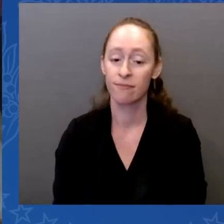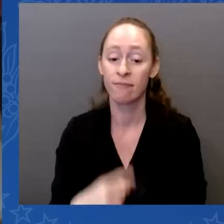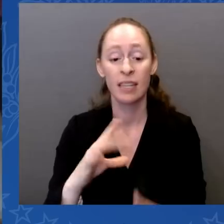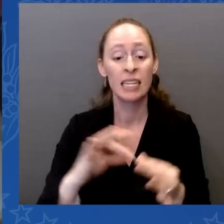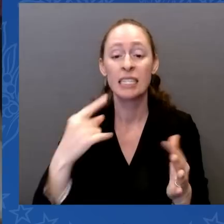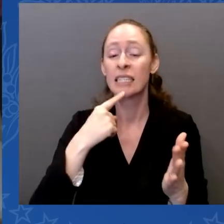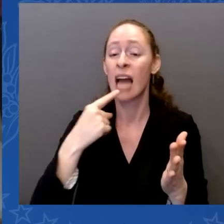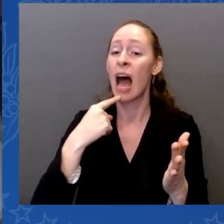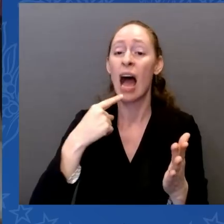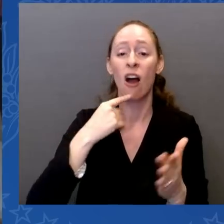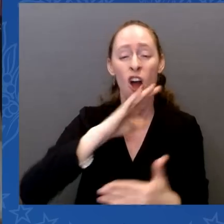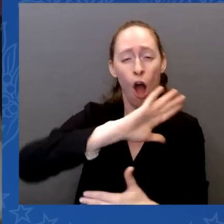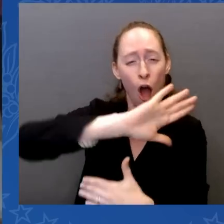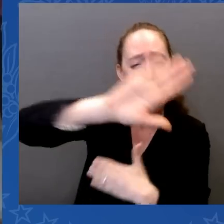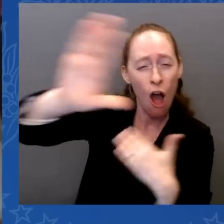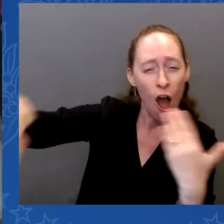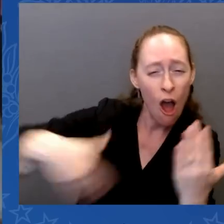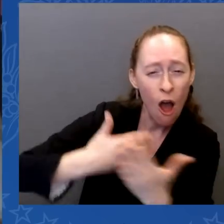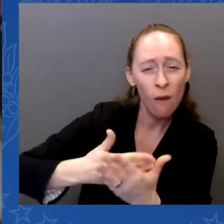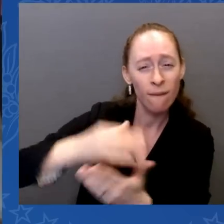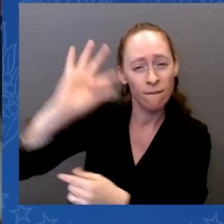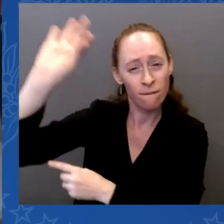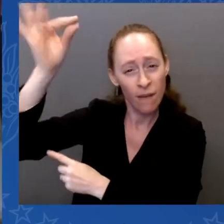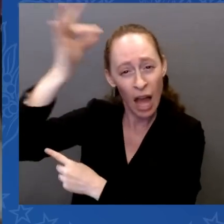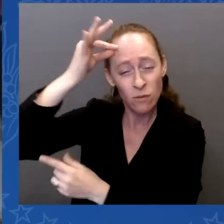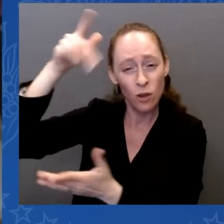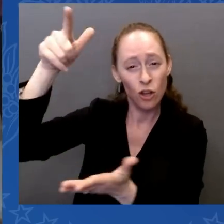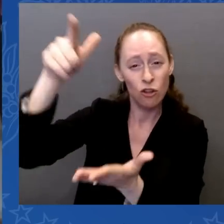If [it] is worth keeping, Congress can pass it again.